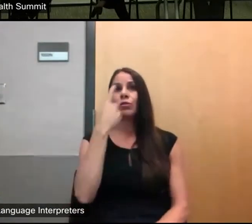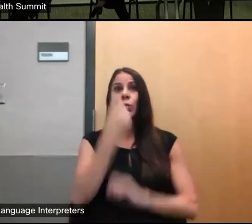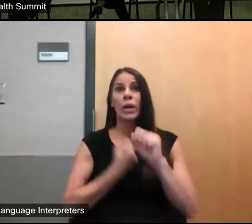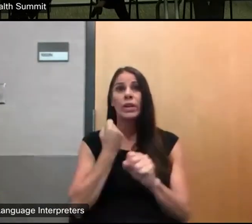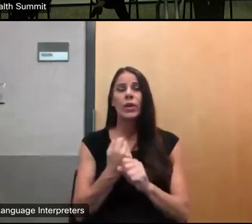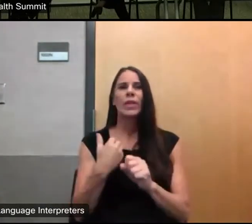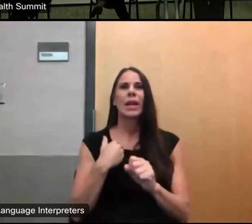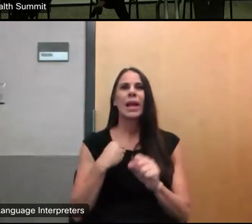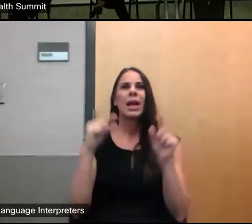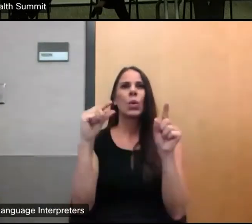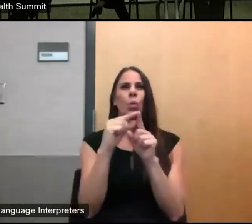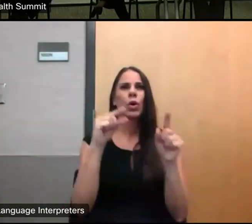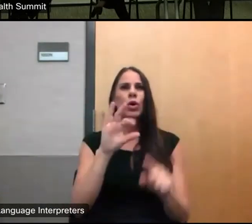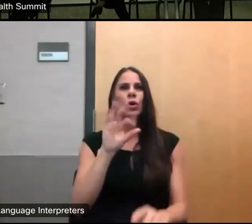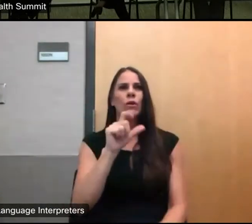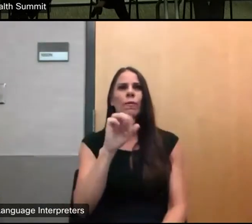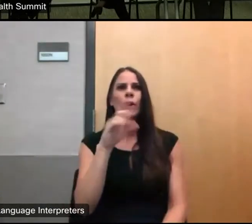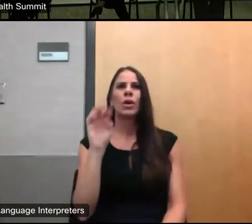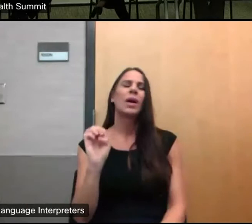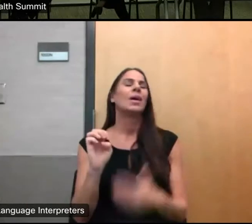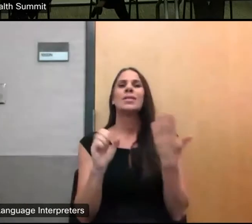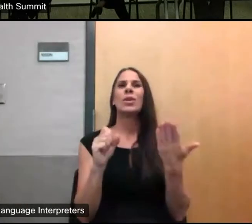have thought to think about was there was a lot of very, I would consider it, like,